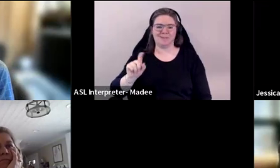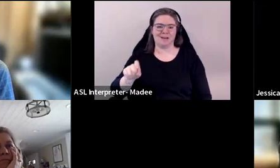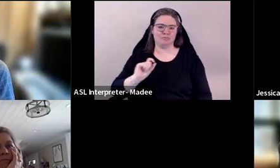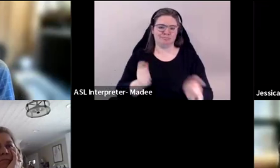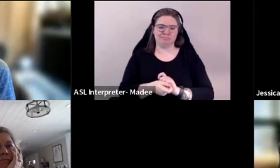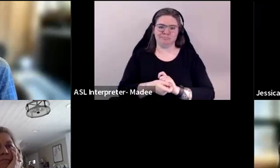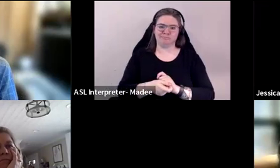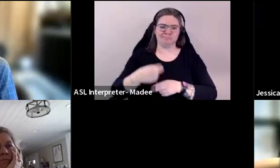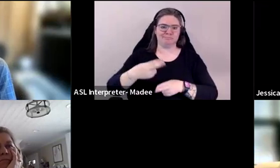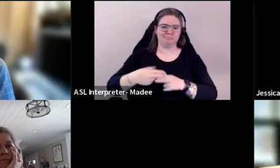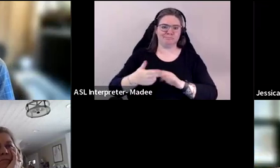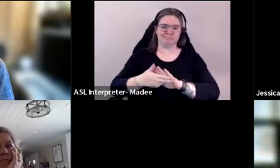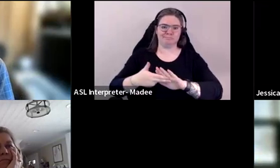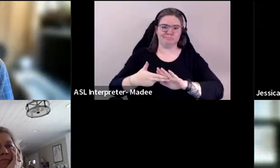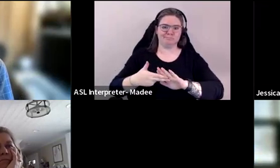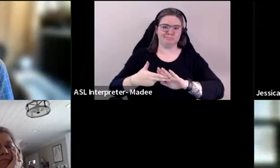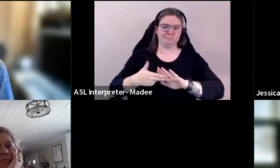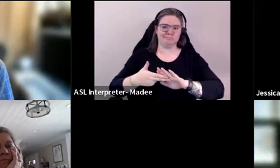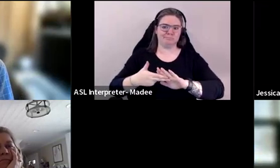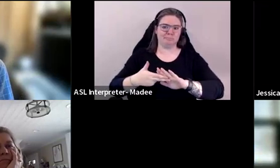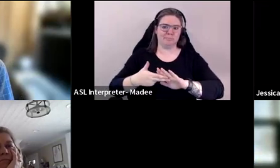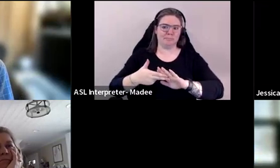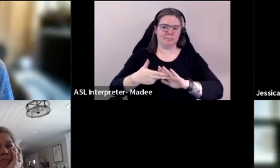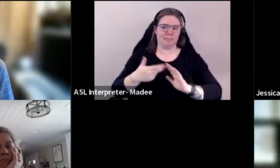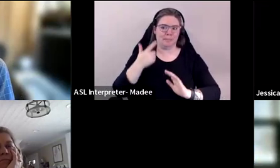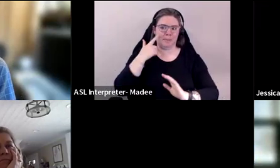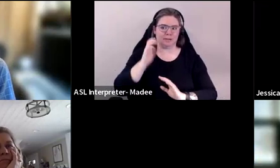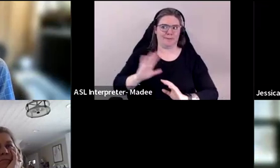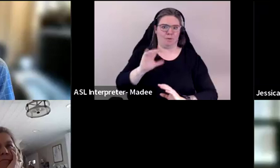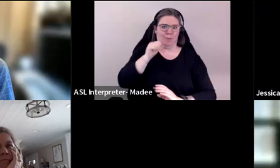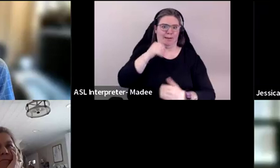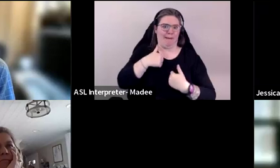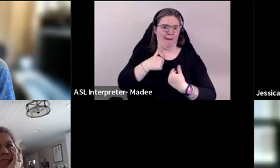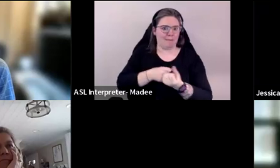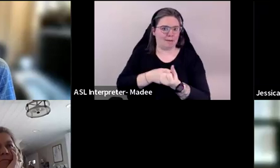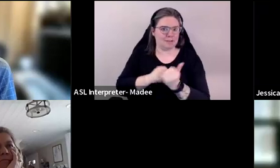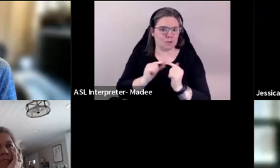Don Dew: otherwise we didn't have an advocacy group Don Dew: to really do that. So